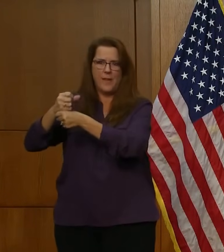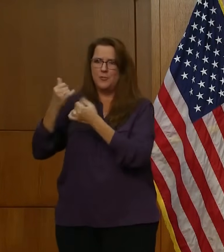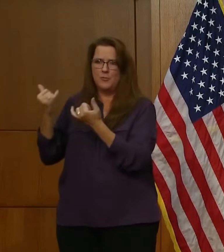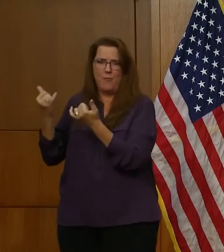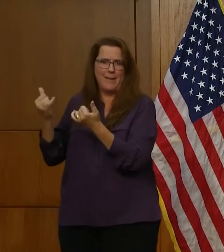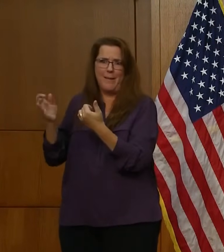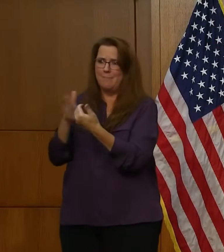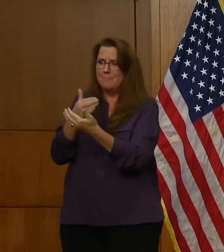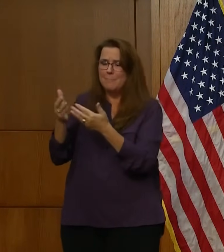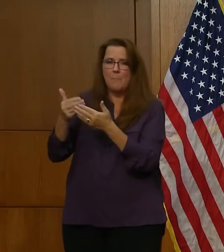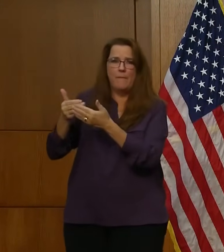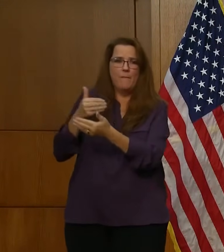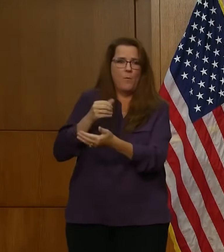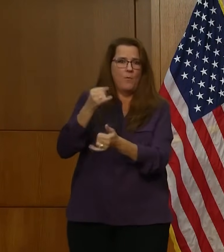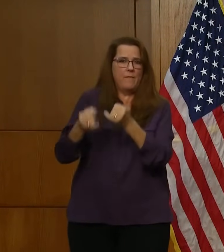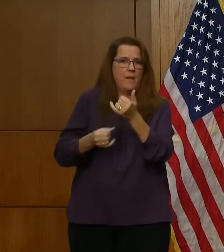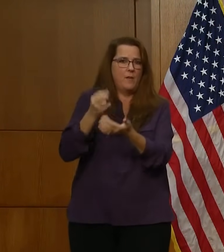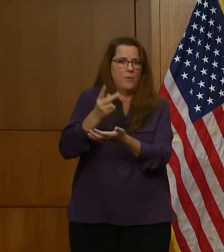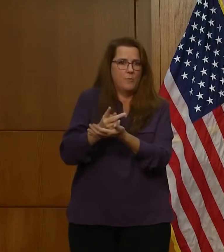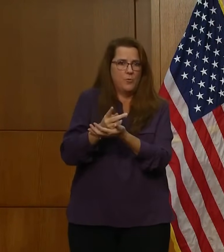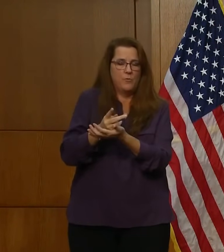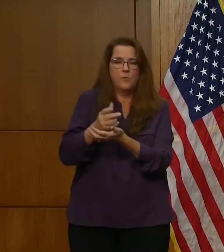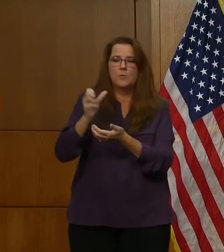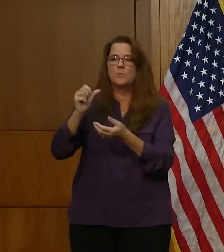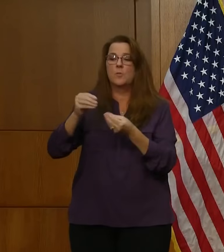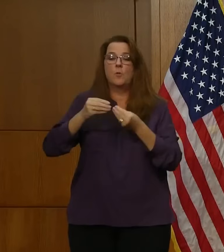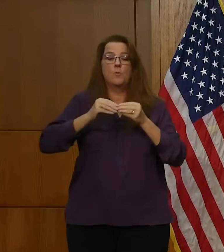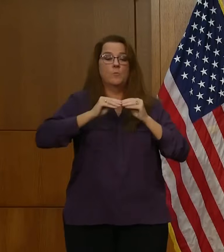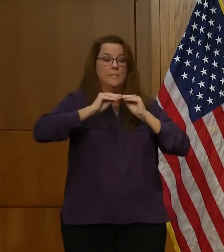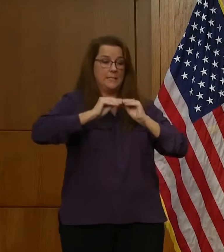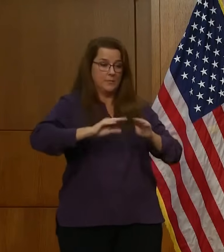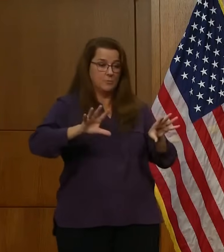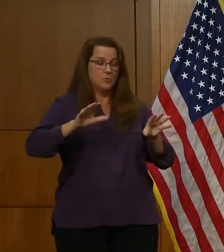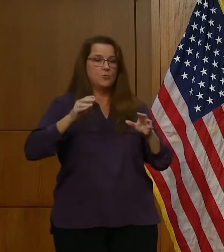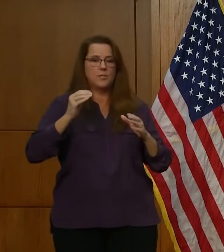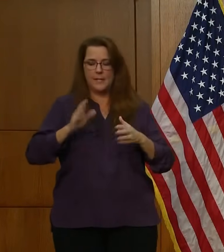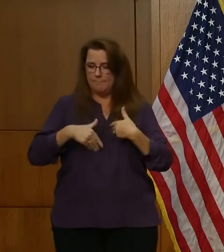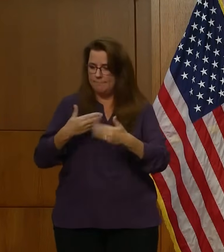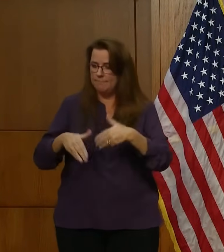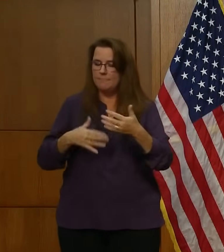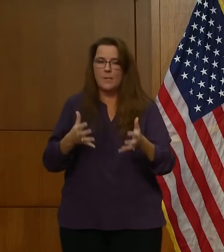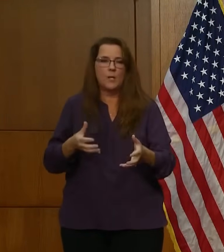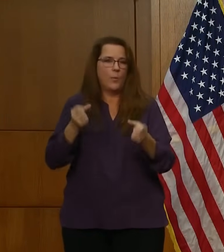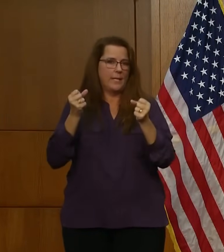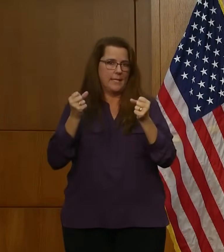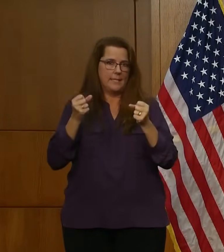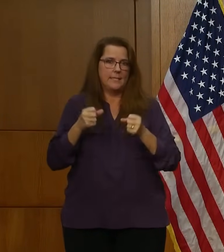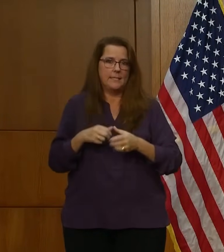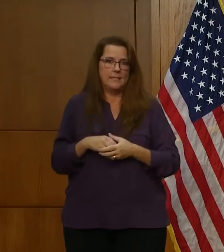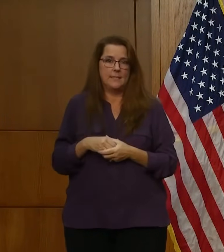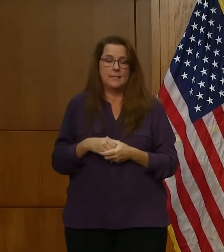COMPANIES ARE MANUFACTURING THESE DOSES. NOW AS WE SPEAK EVEN BEFORE FINAL APPROVAL SO THAT DISTRIBUTION CAN MOVE